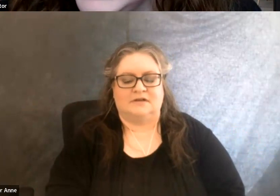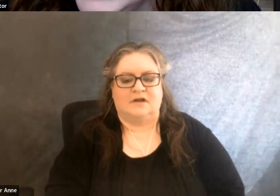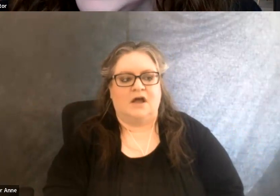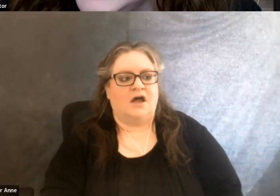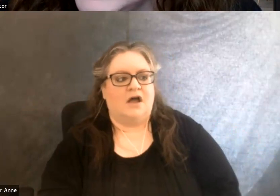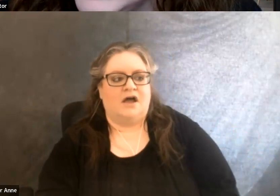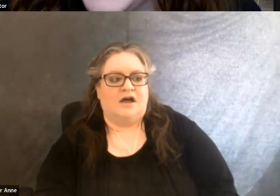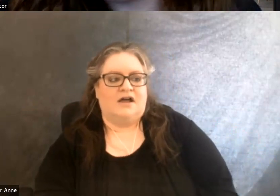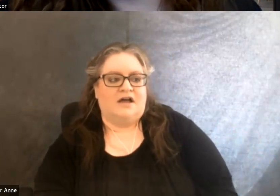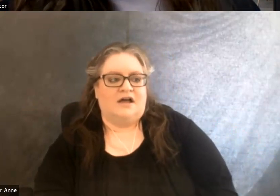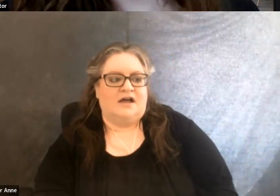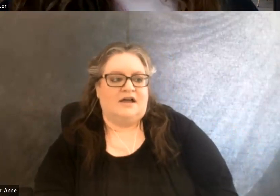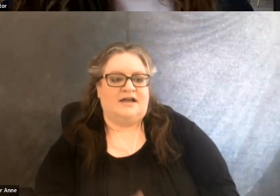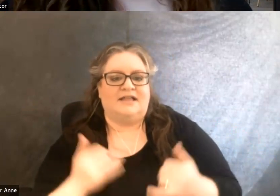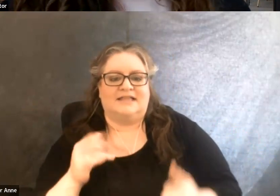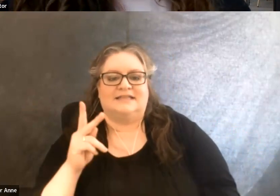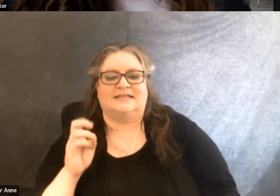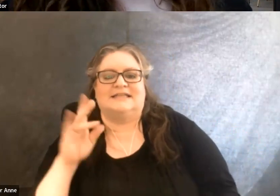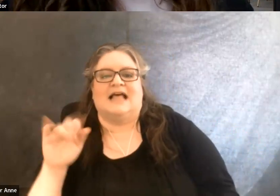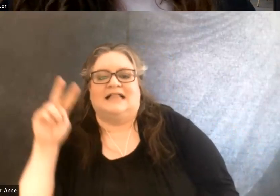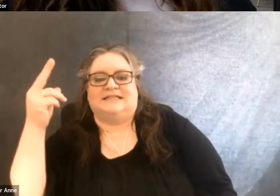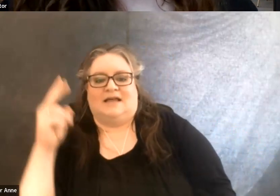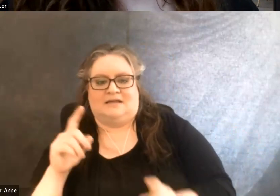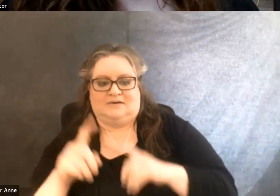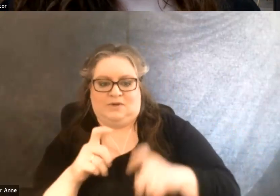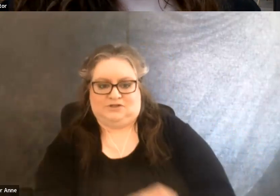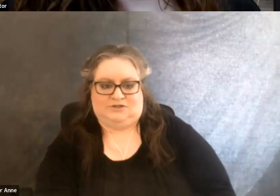Ellen: This is Kelly's second question.